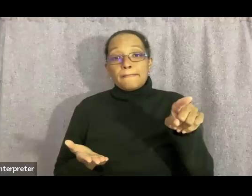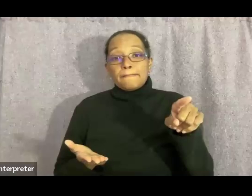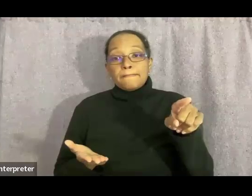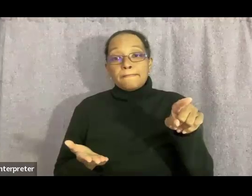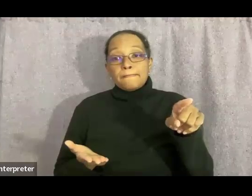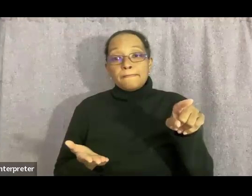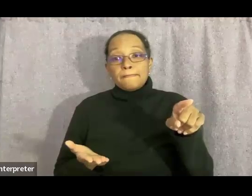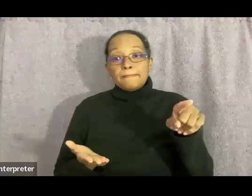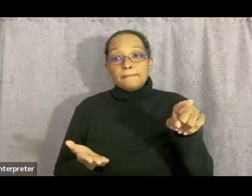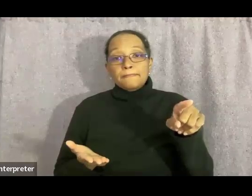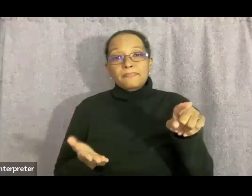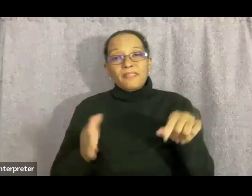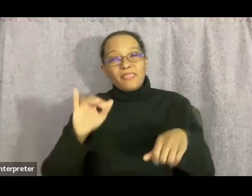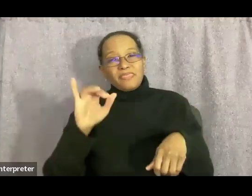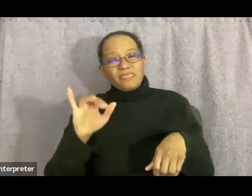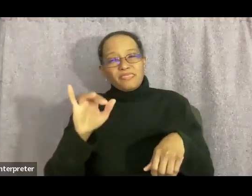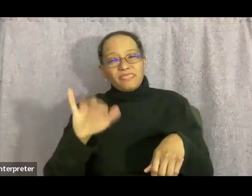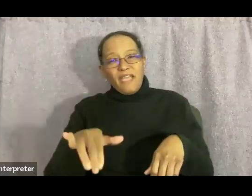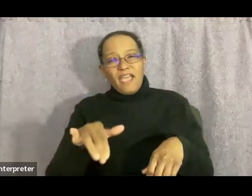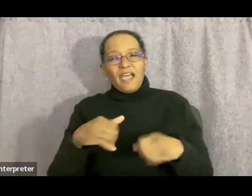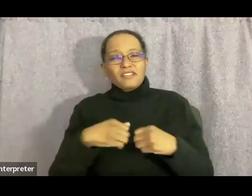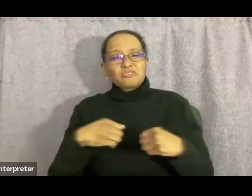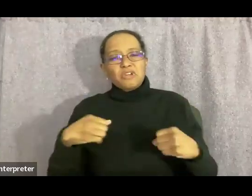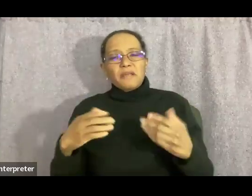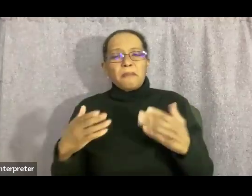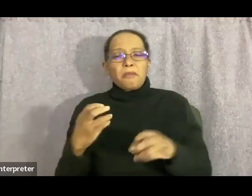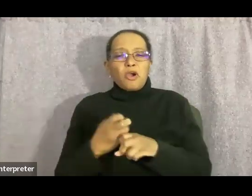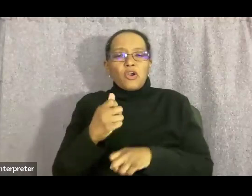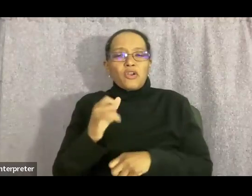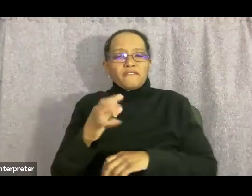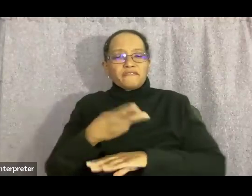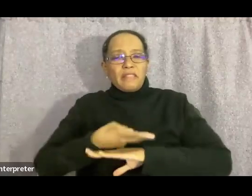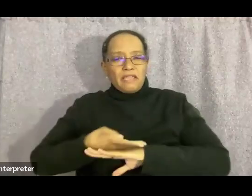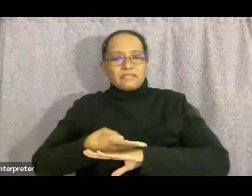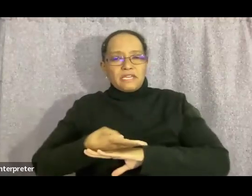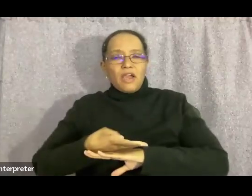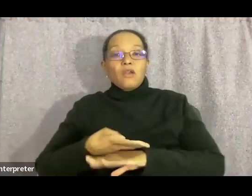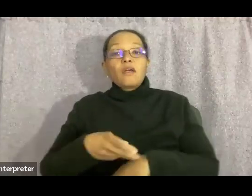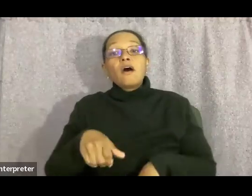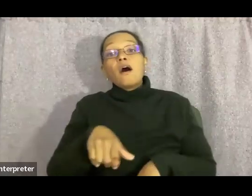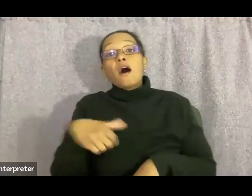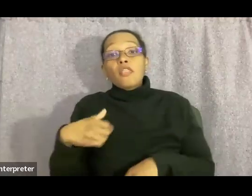Laying down is a little tougher for the stretch. You can also do it on hands and knees.